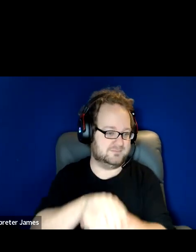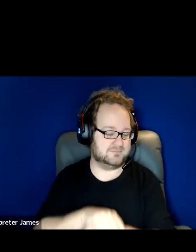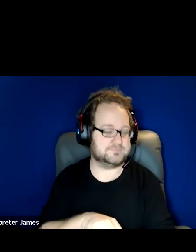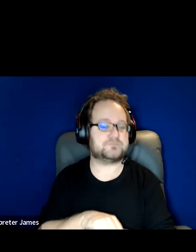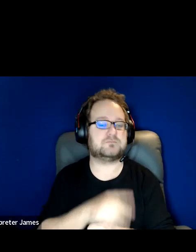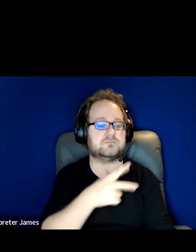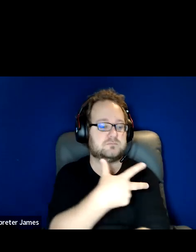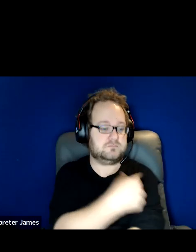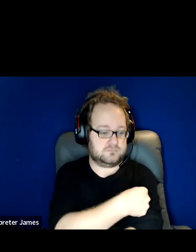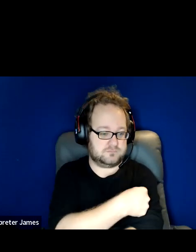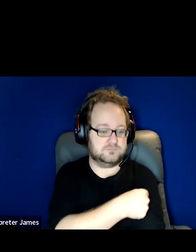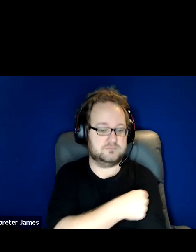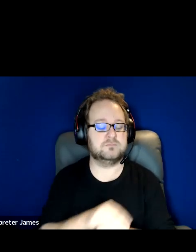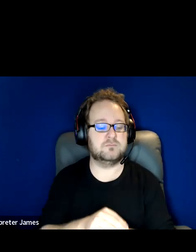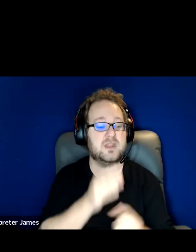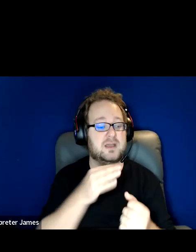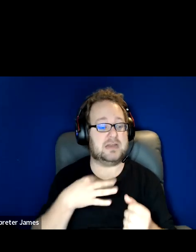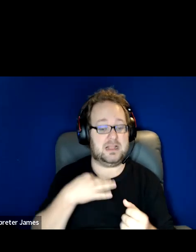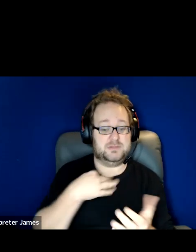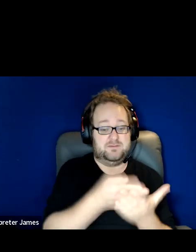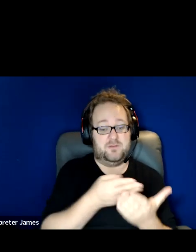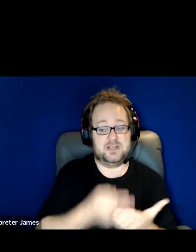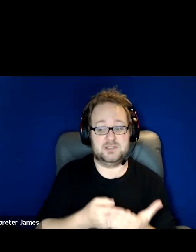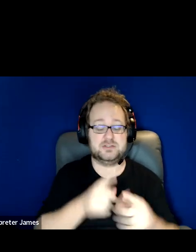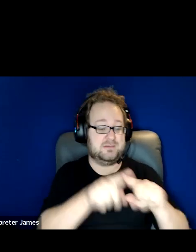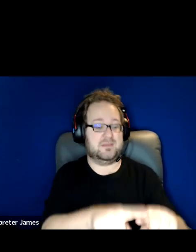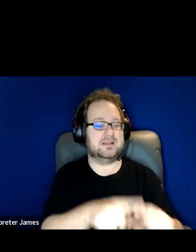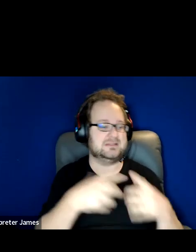verification is on the healthcare system. It is not on you